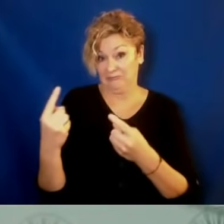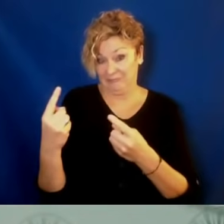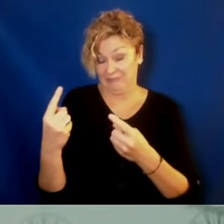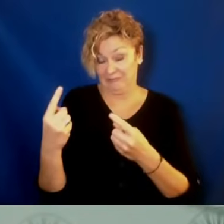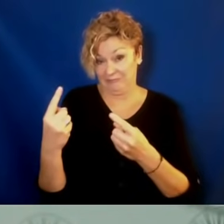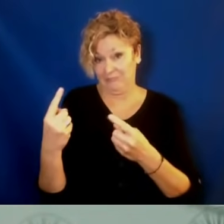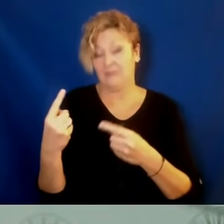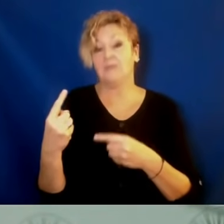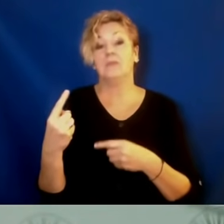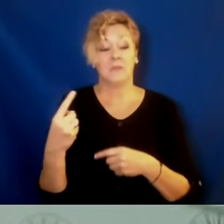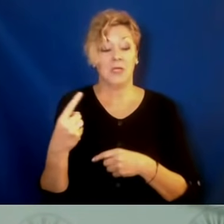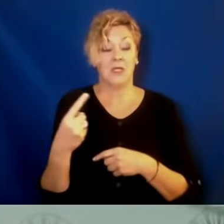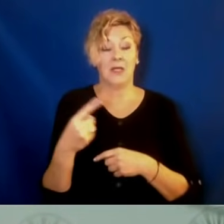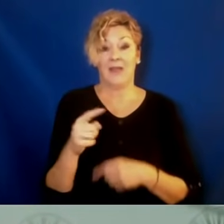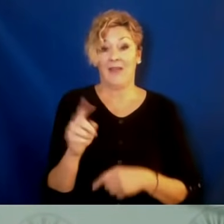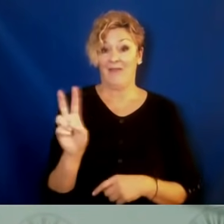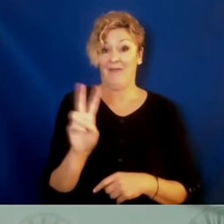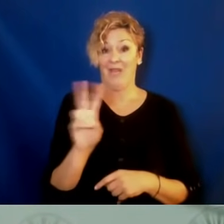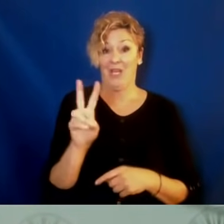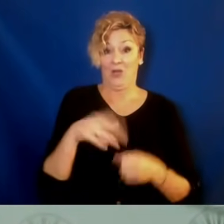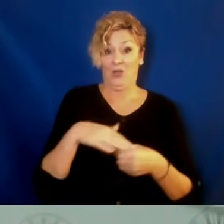For a total of 1120 new cases.